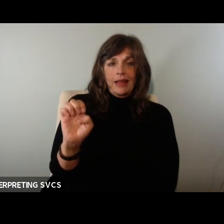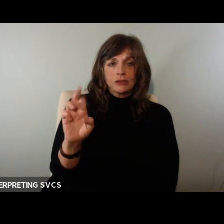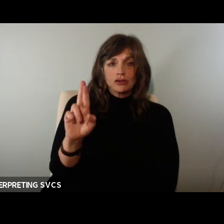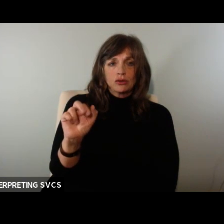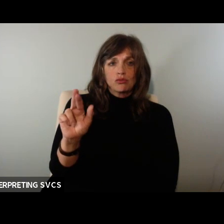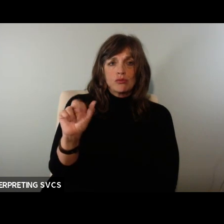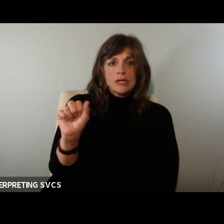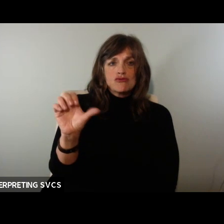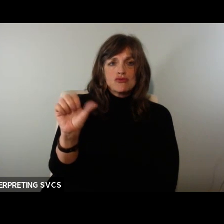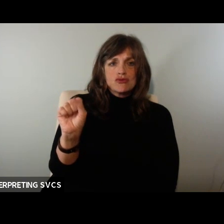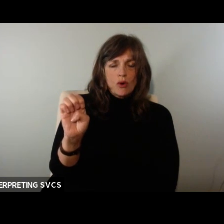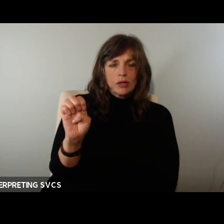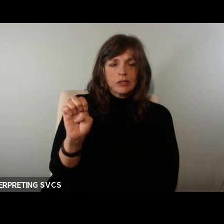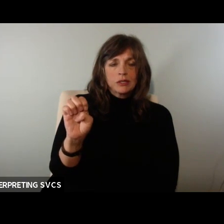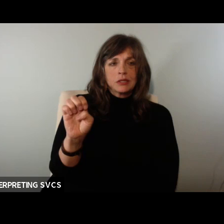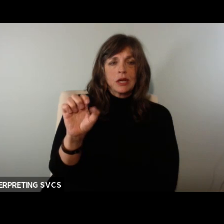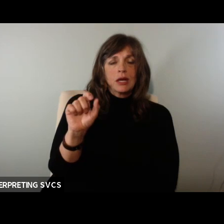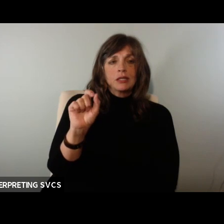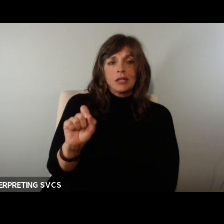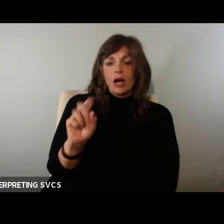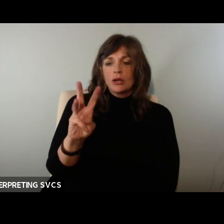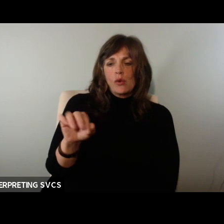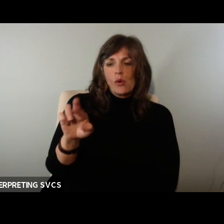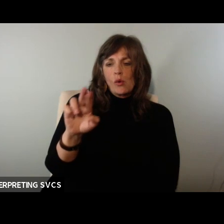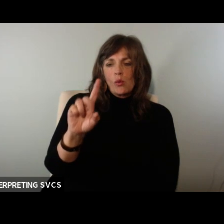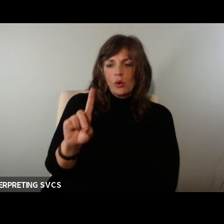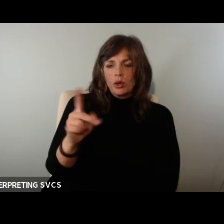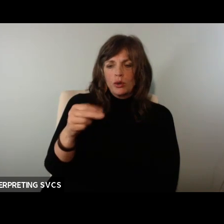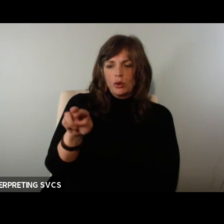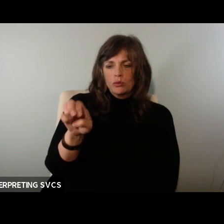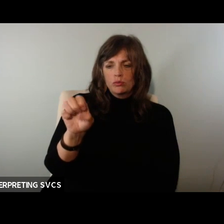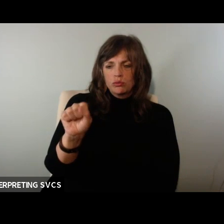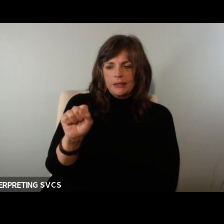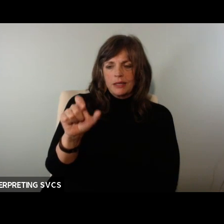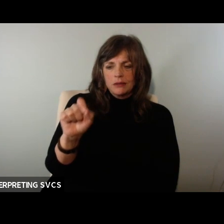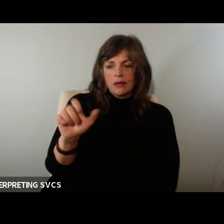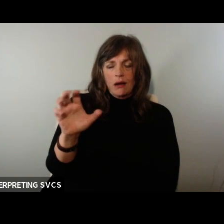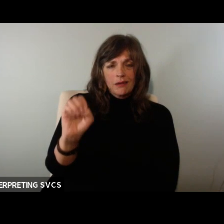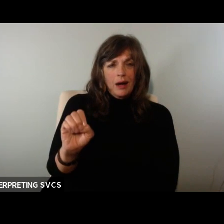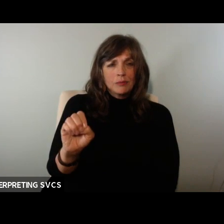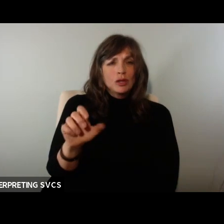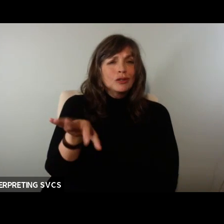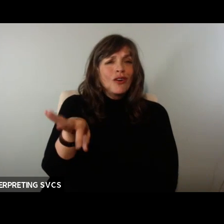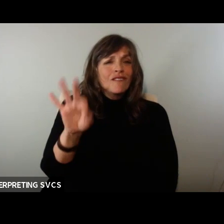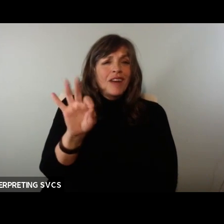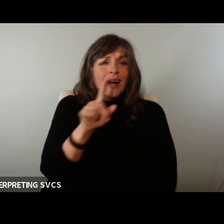to find literally hundreds, hundreds of resources sorted by topics